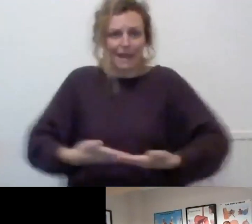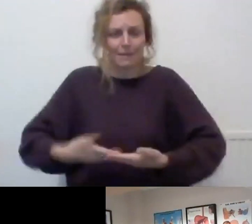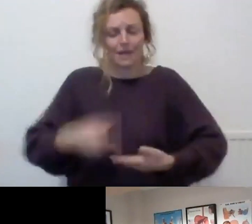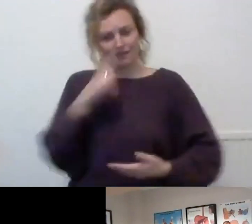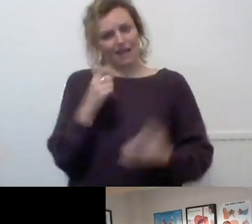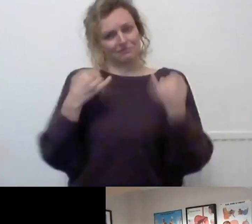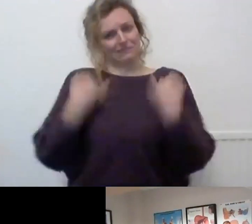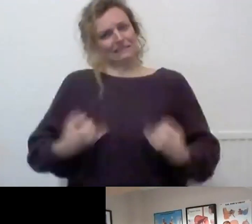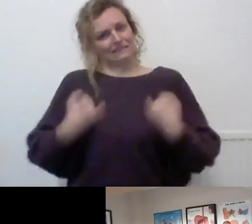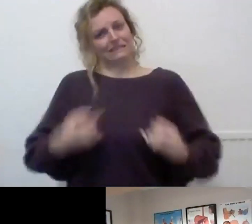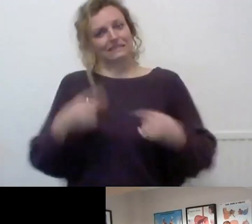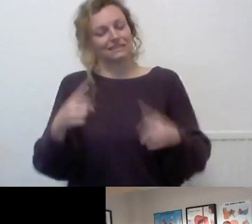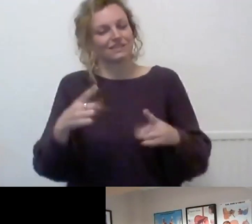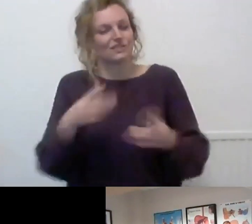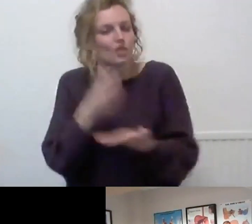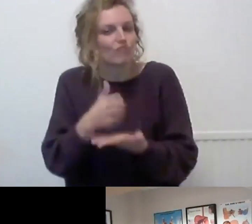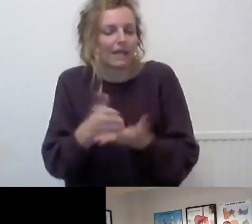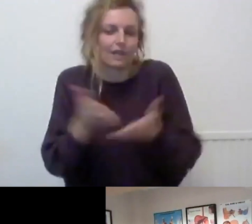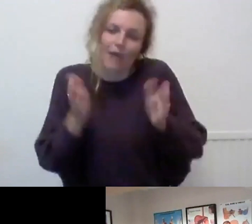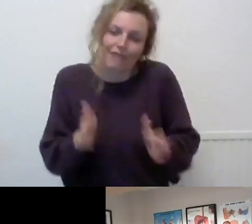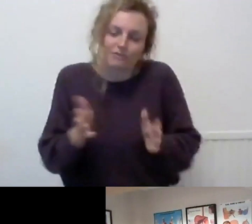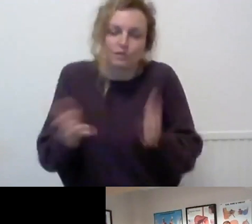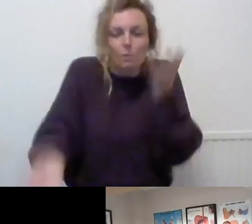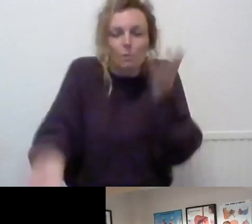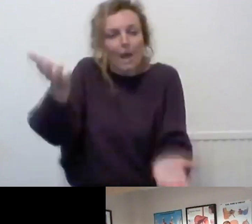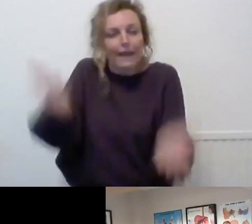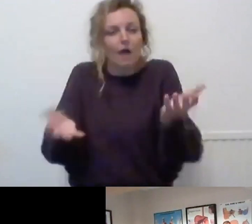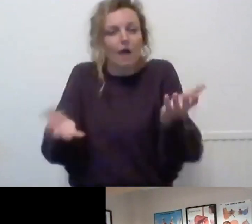that and actually ask questions rather than just say, I'm just not having it would be my advice.